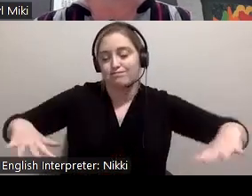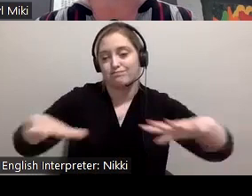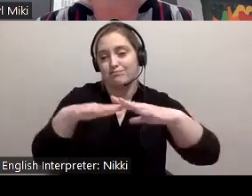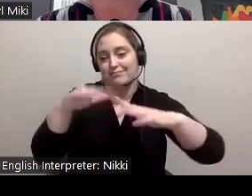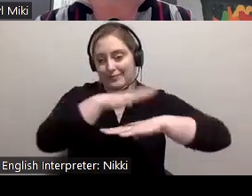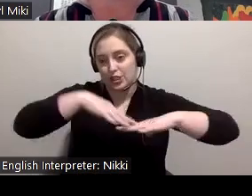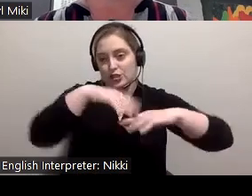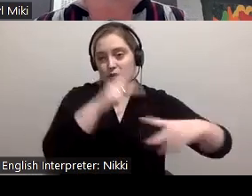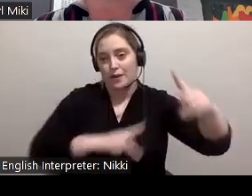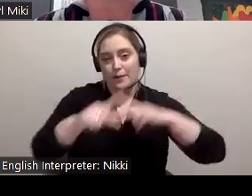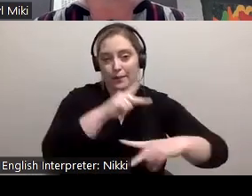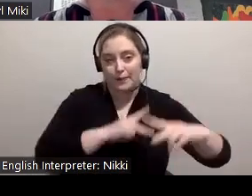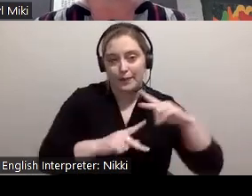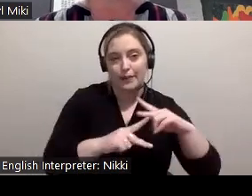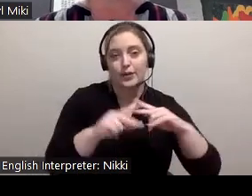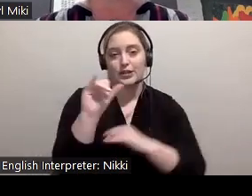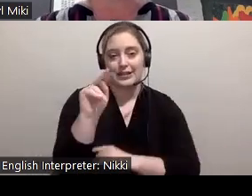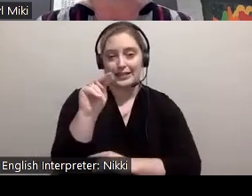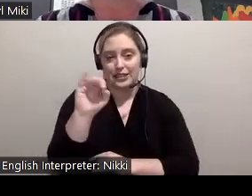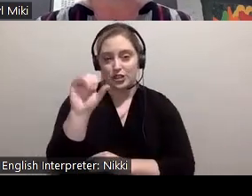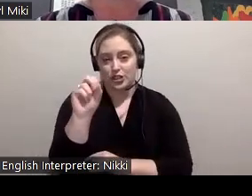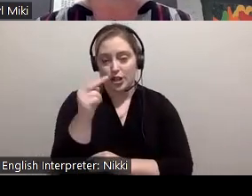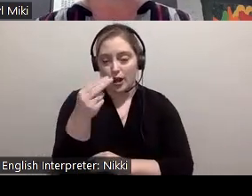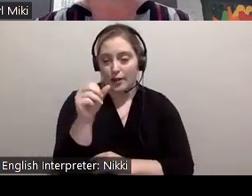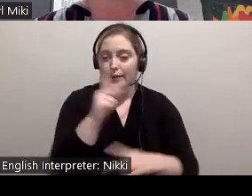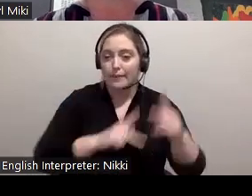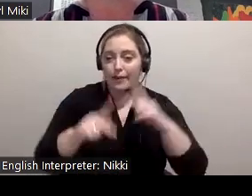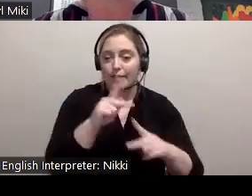Oji-Cree, the Dakota and Dene Nations and the homeland of the